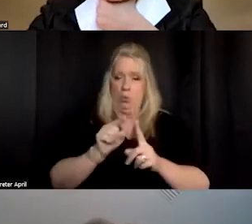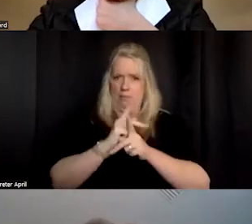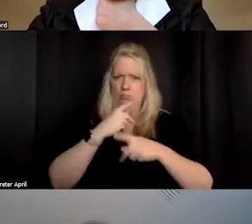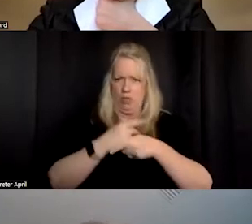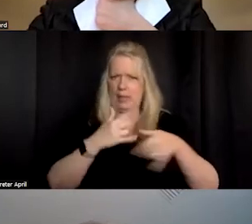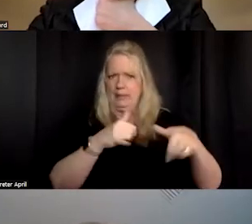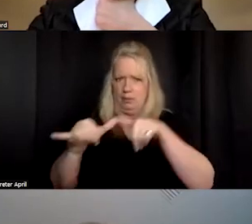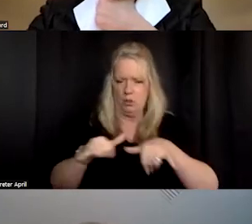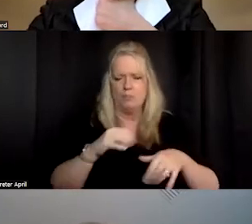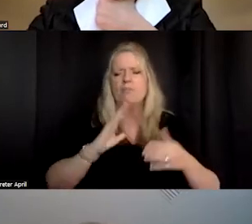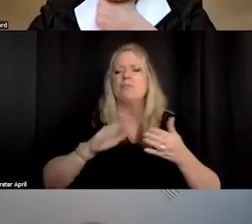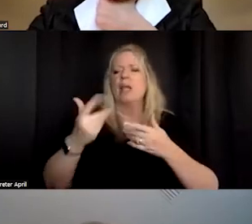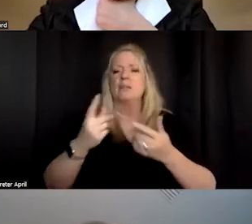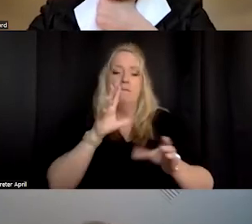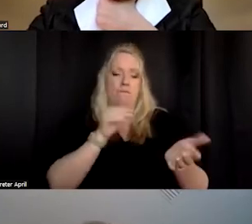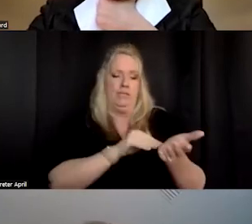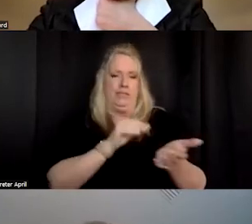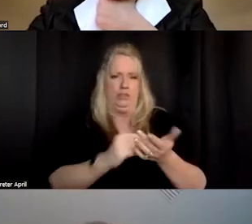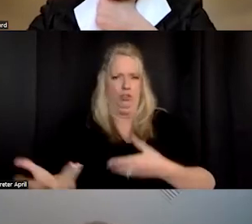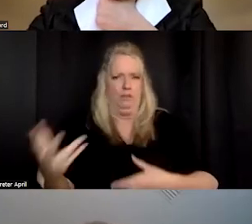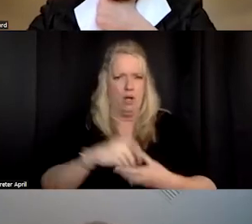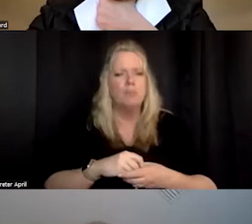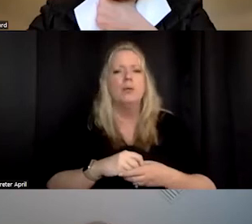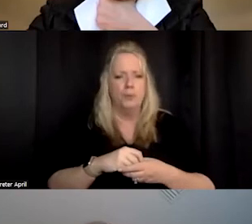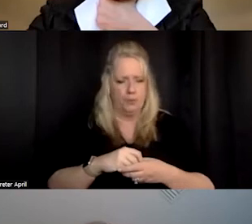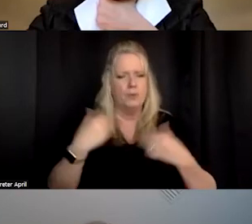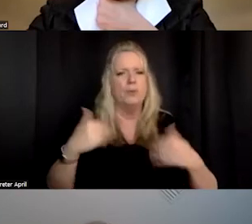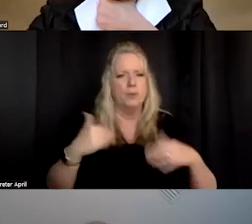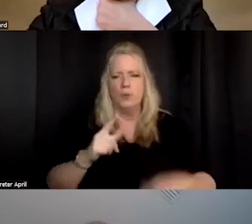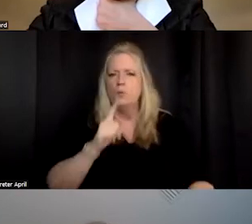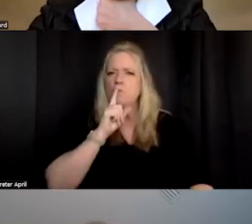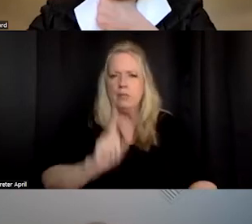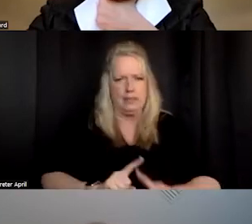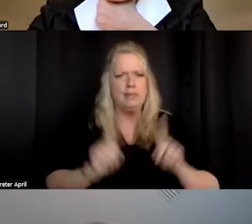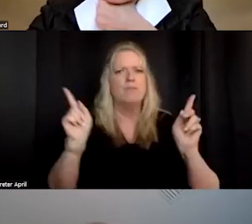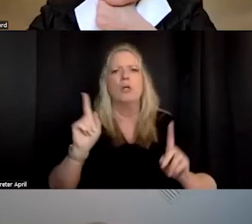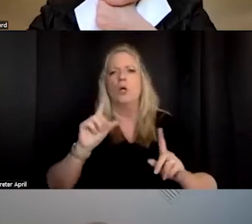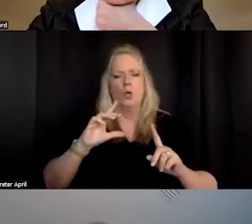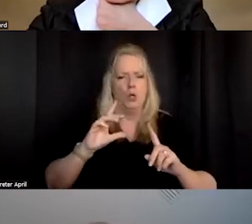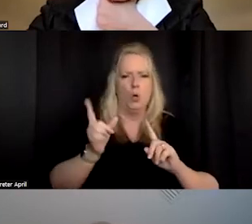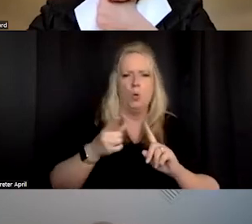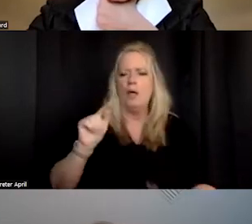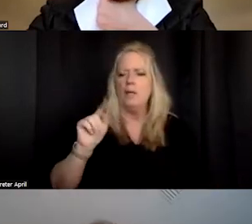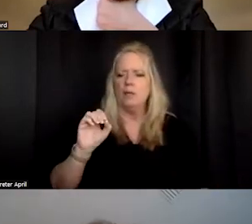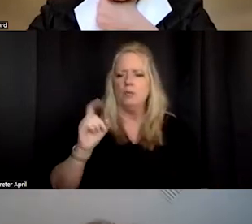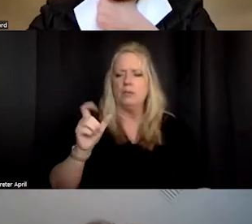PHYSICIAN INVOLVEMENT. MADE A DIFFERENCE WHEN BOTH A TOXICOLOGIST ON CALL AND YOU HAD,